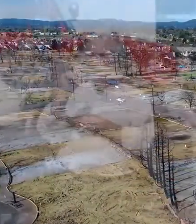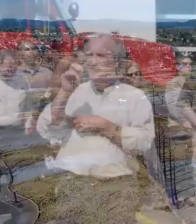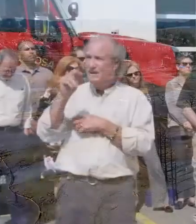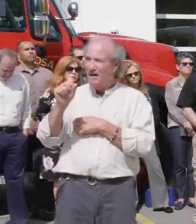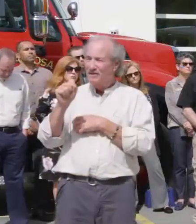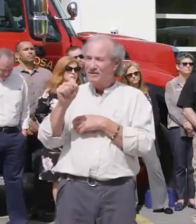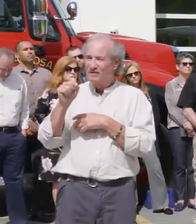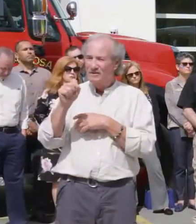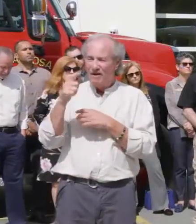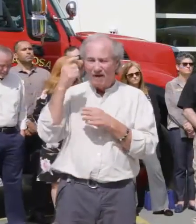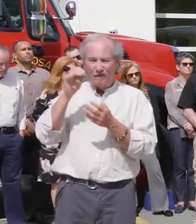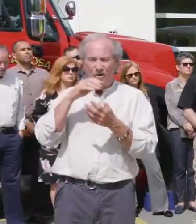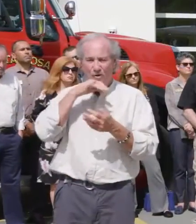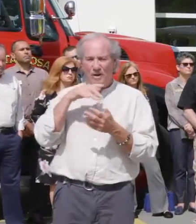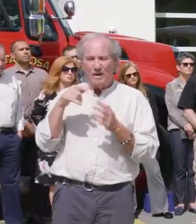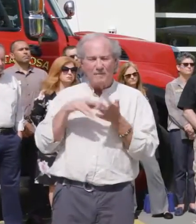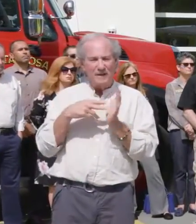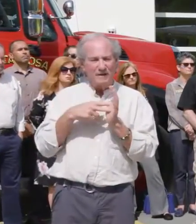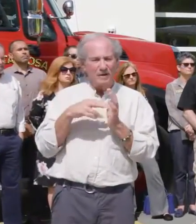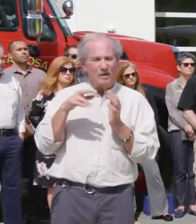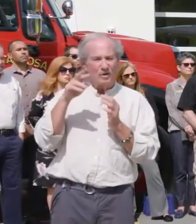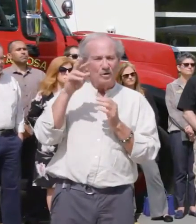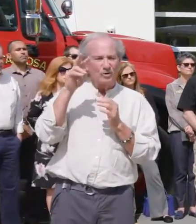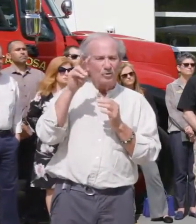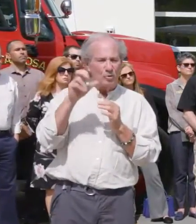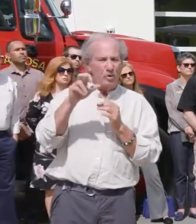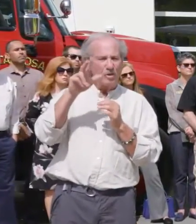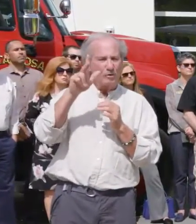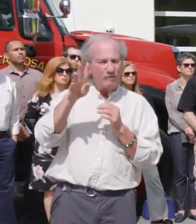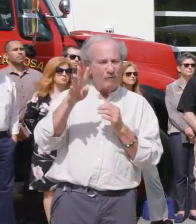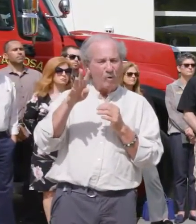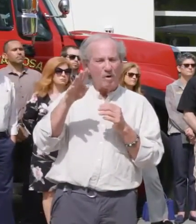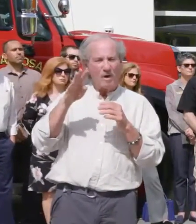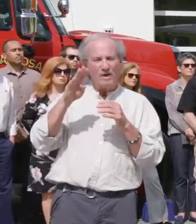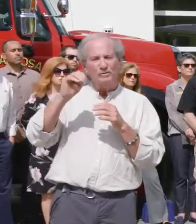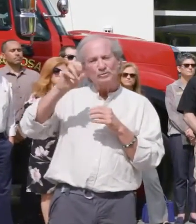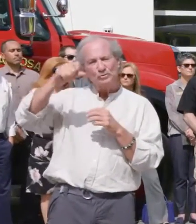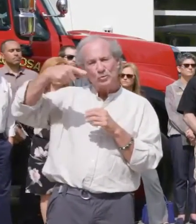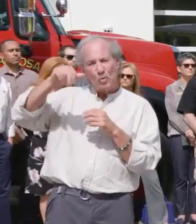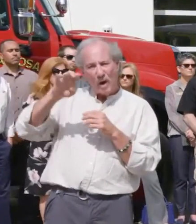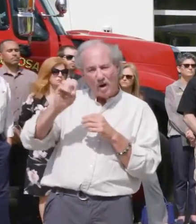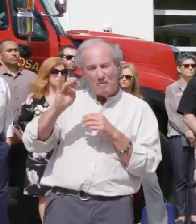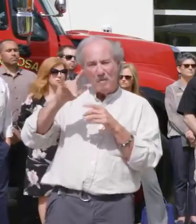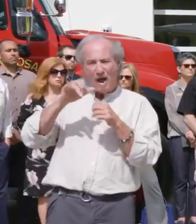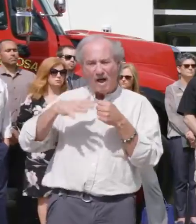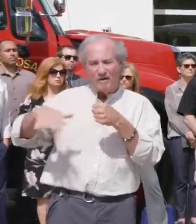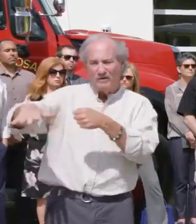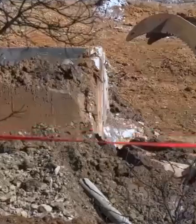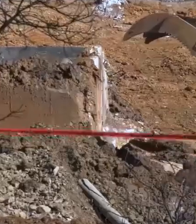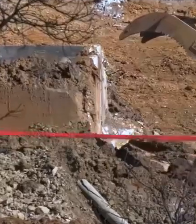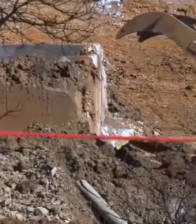which equates to nearly 314 square miles of fire area that's been cleared.